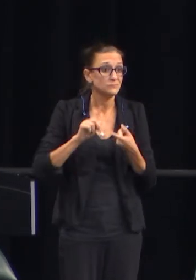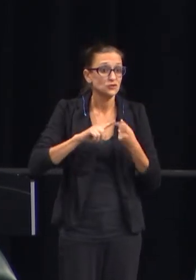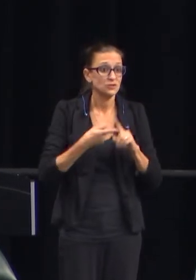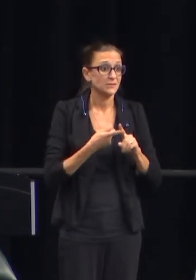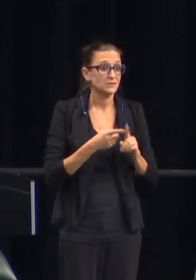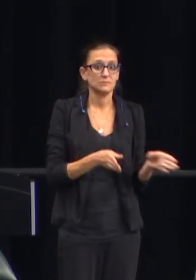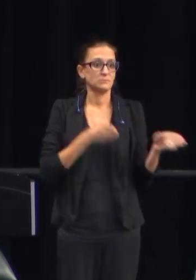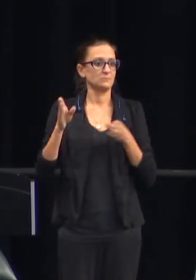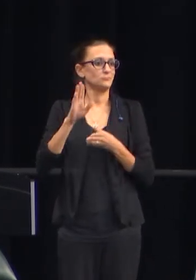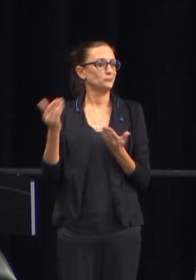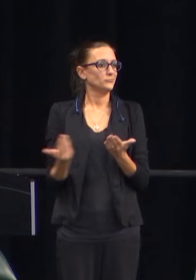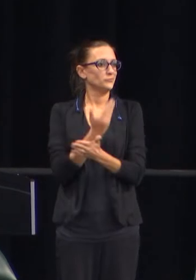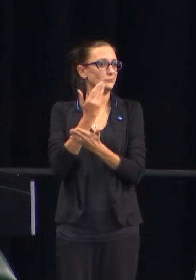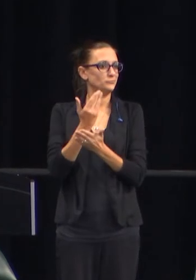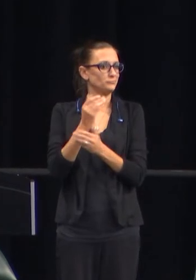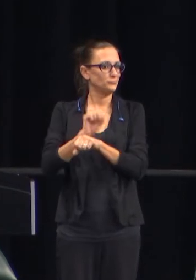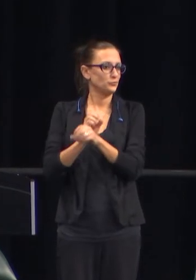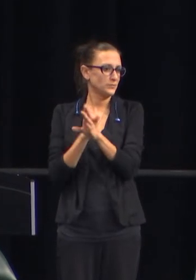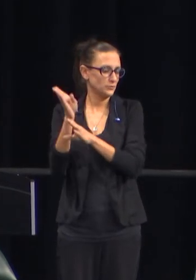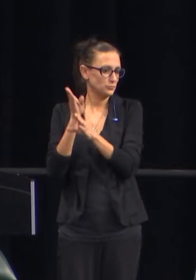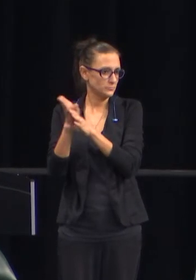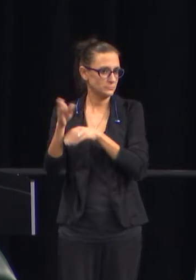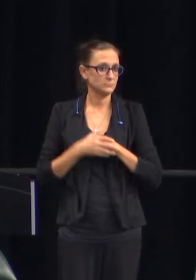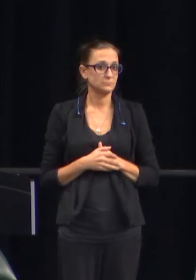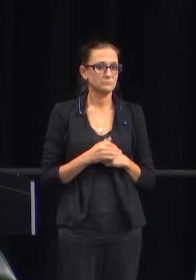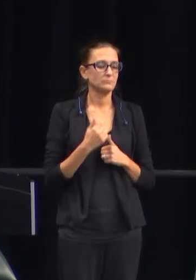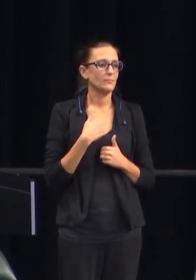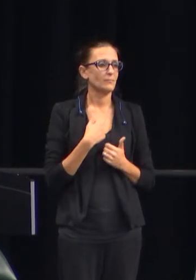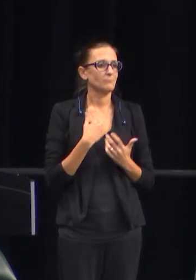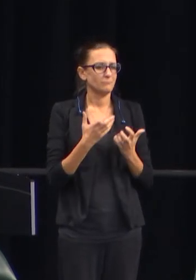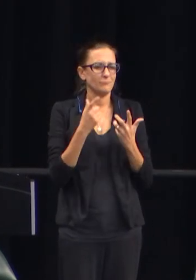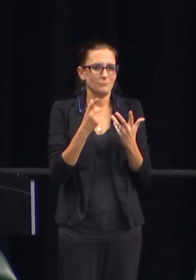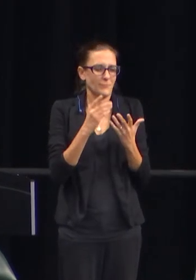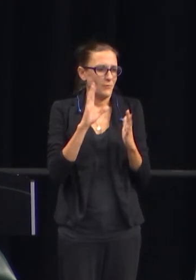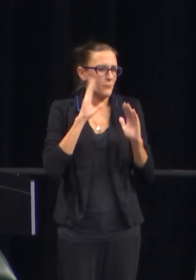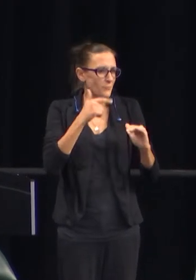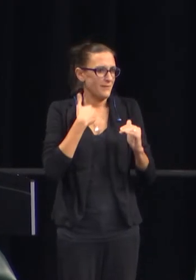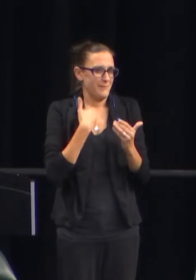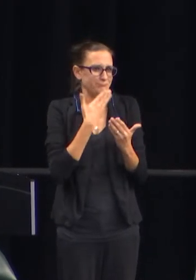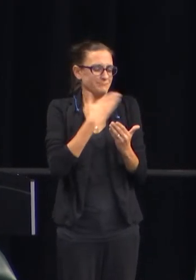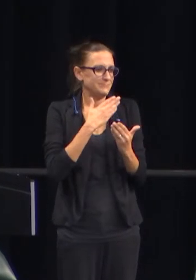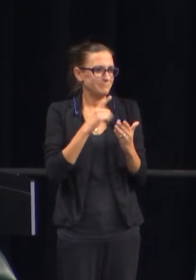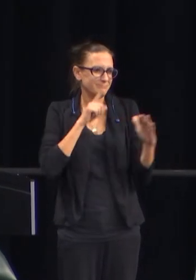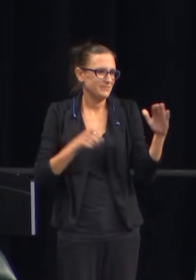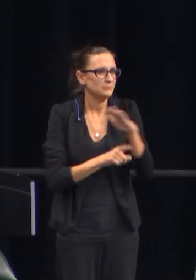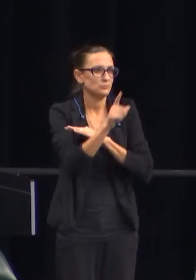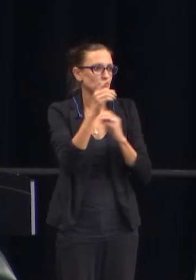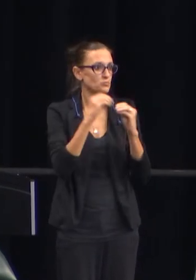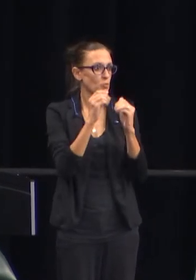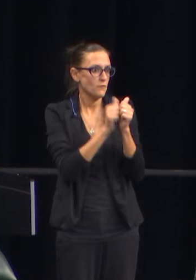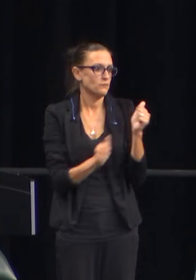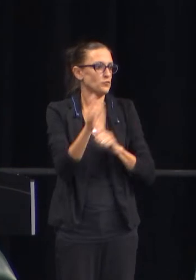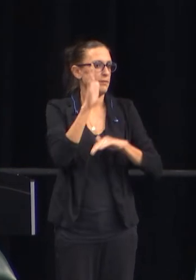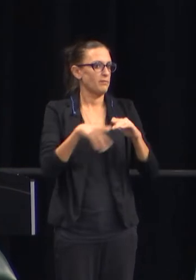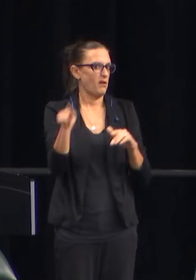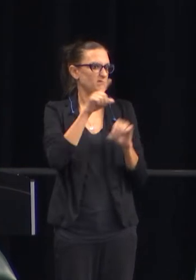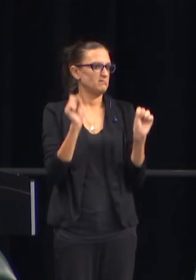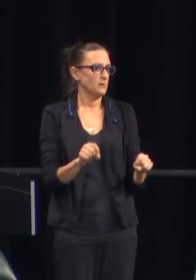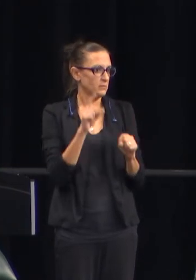to your new-found career. I wish you bold adventures that will take you further than you can imagine.